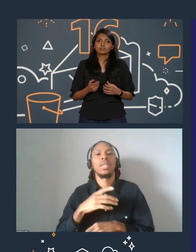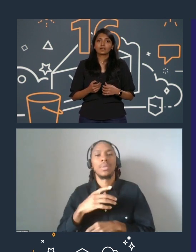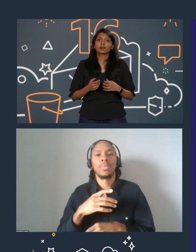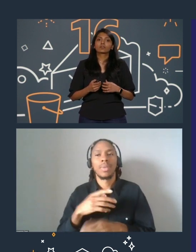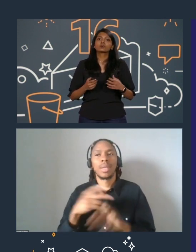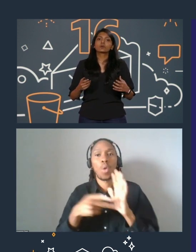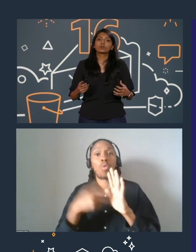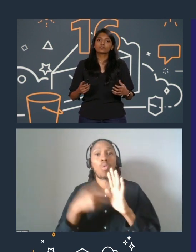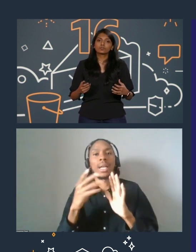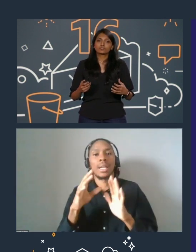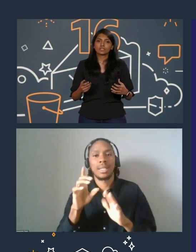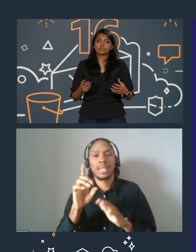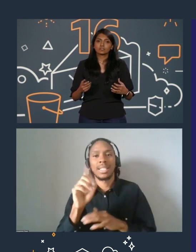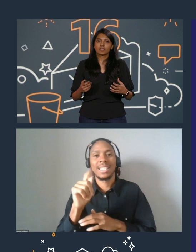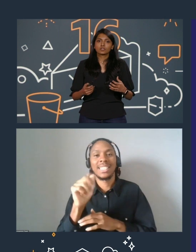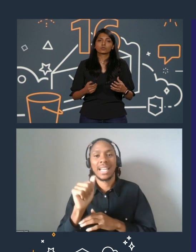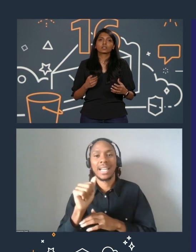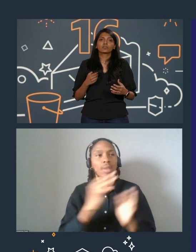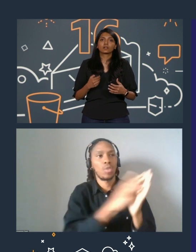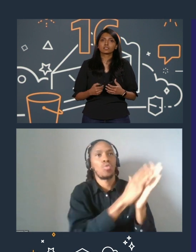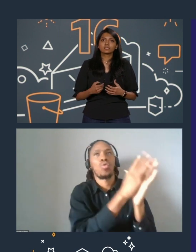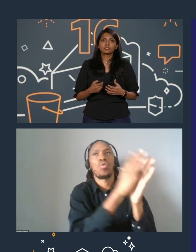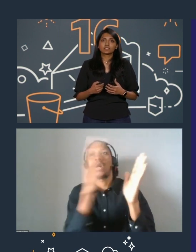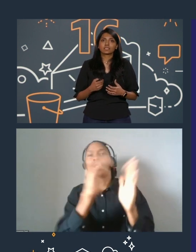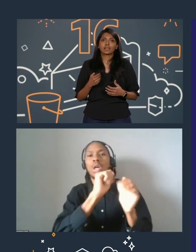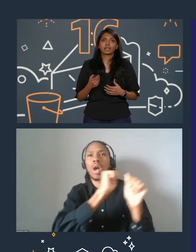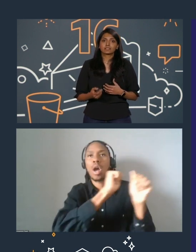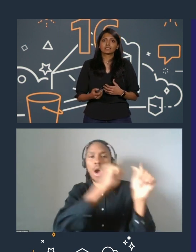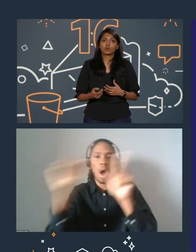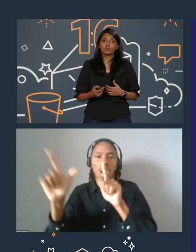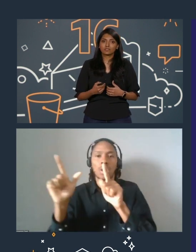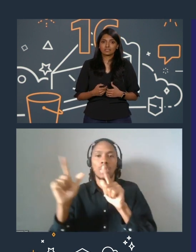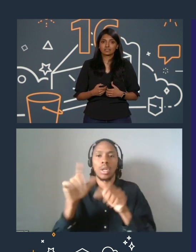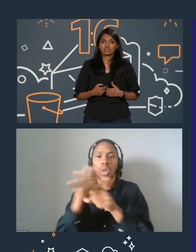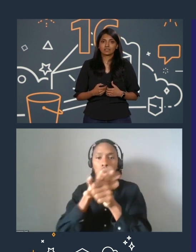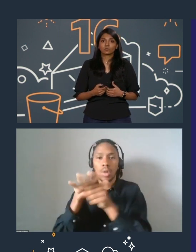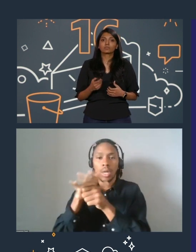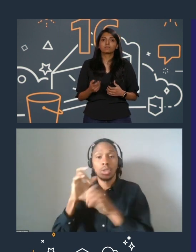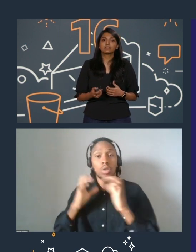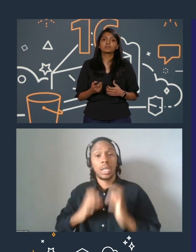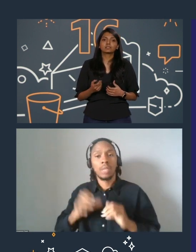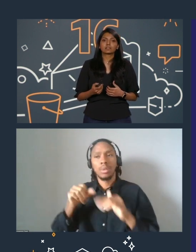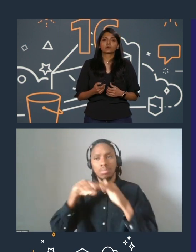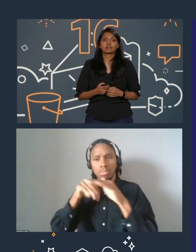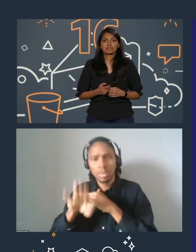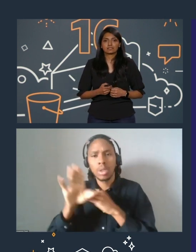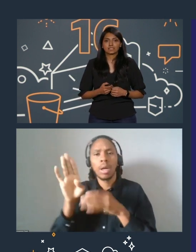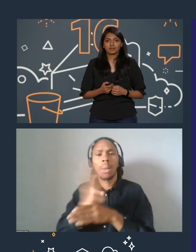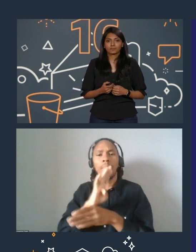across all of those regions so that your customers can access your with minimal network latency.